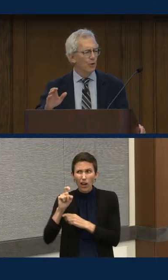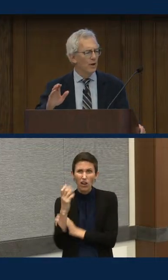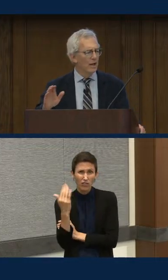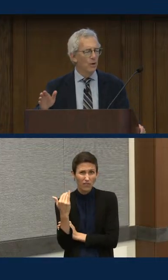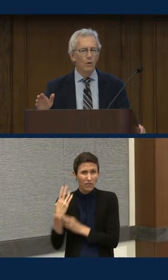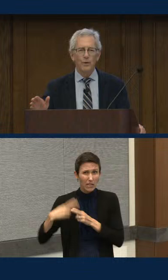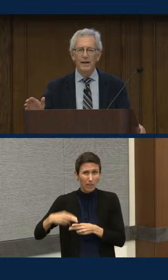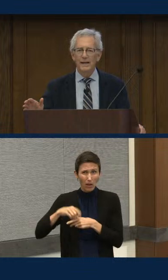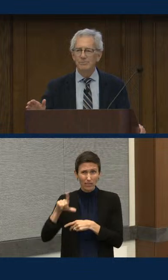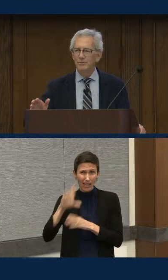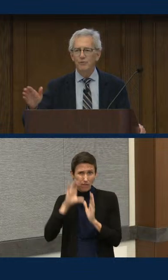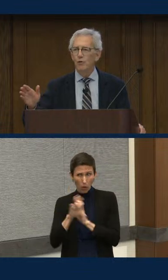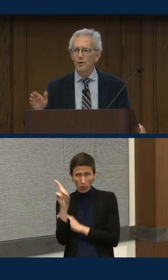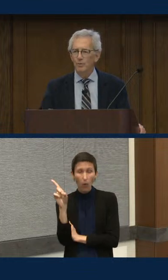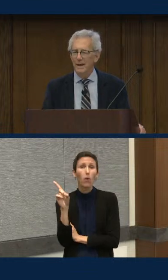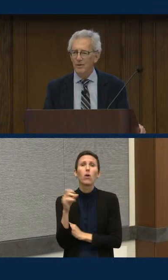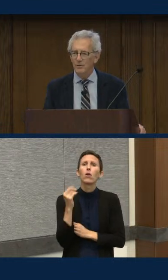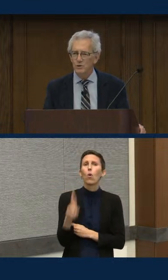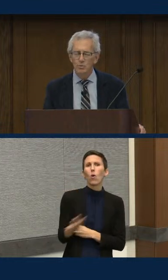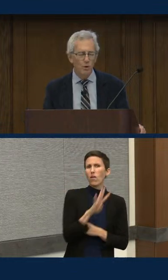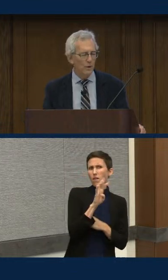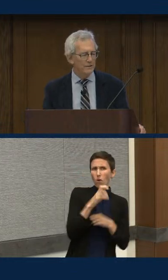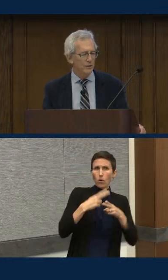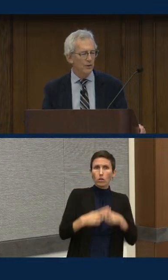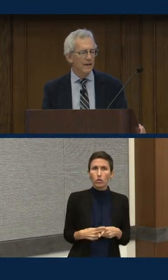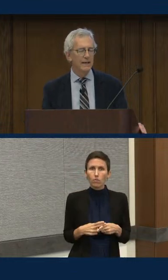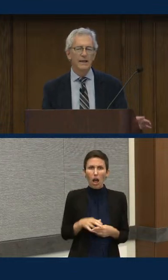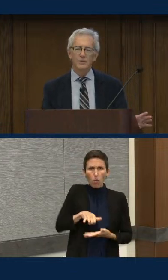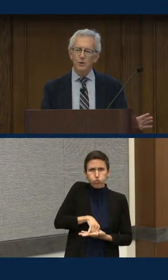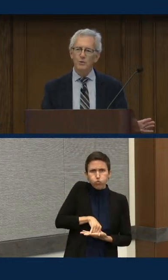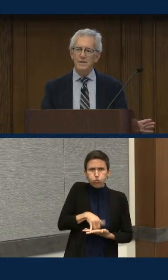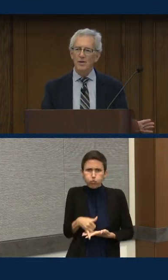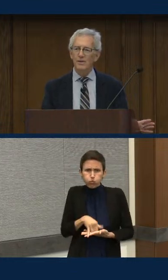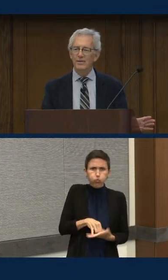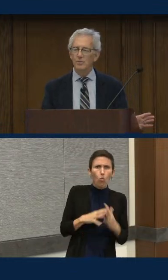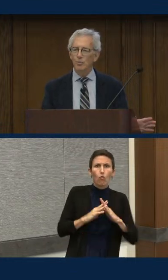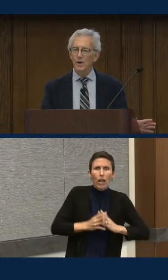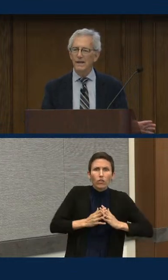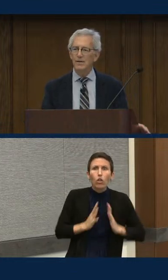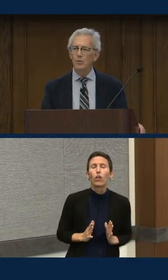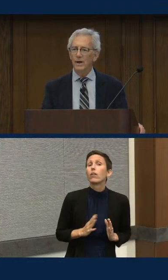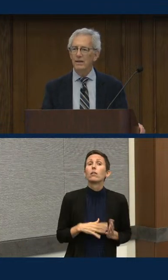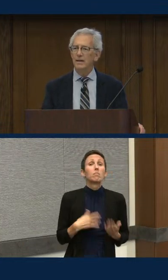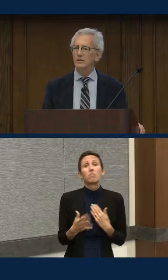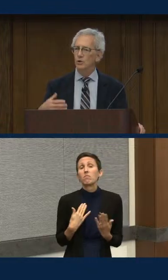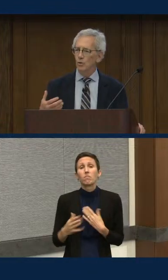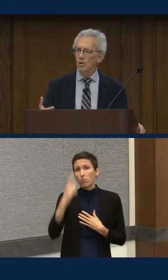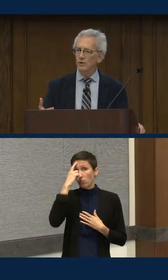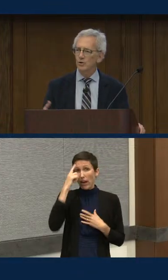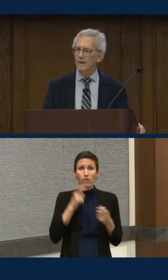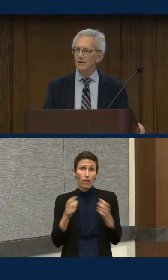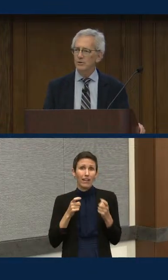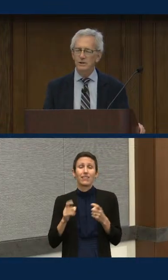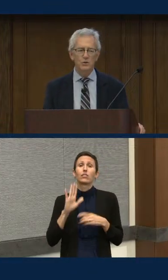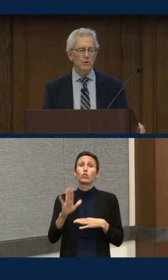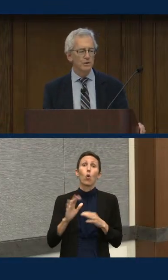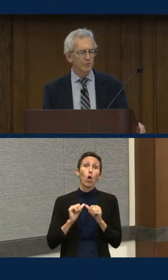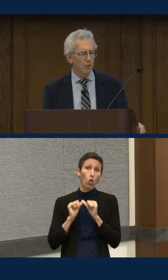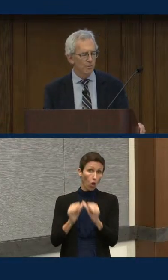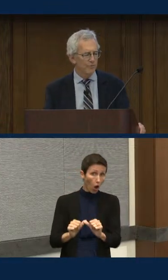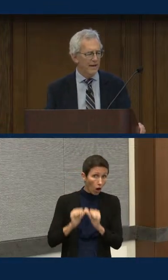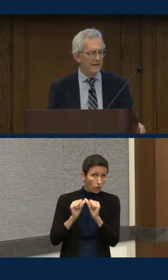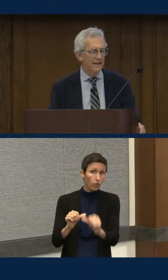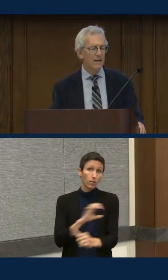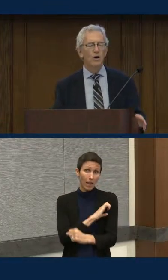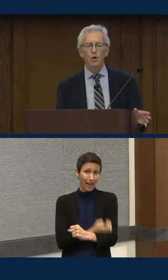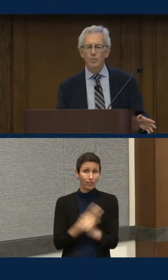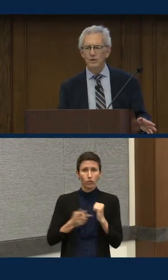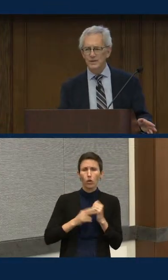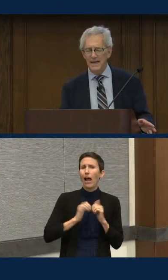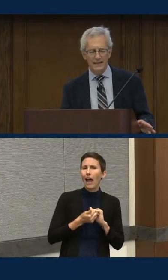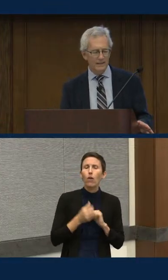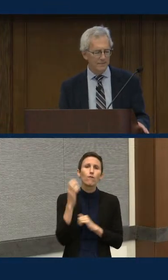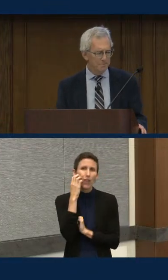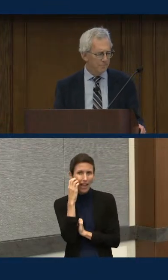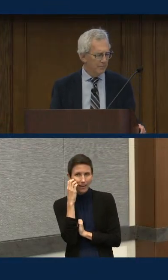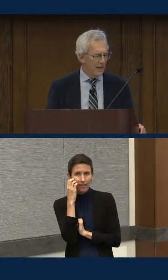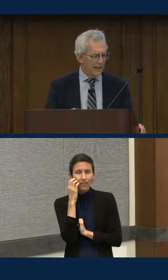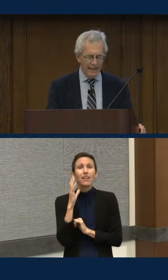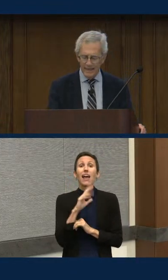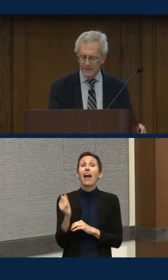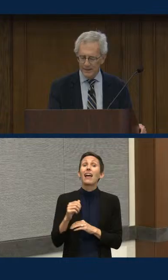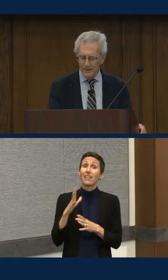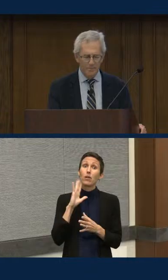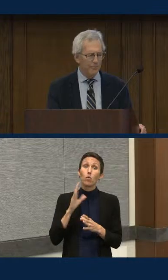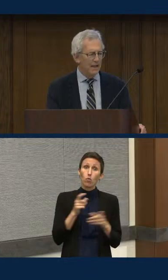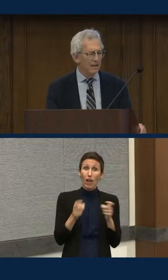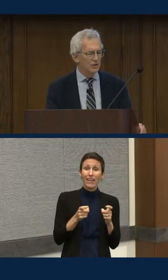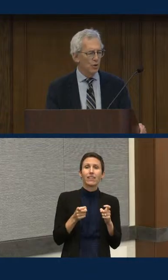the photo or 400 pound Sumo